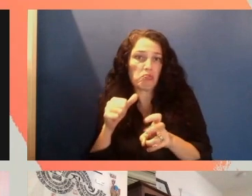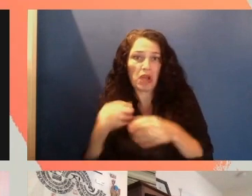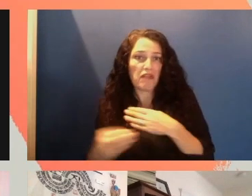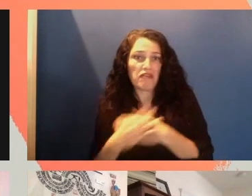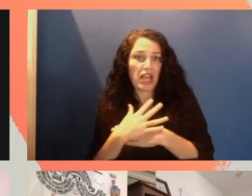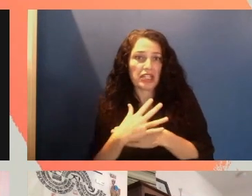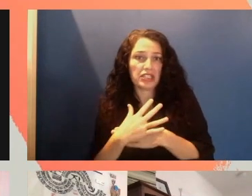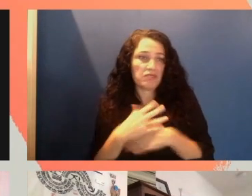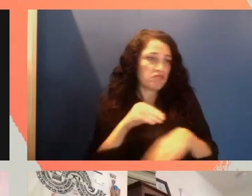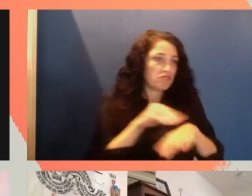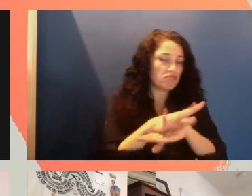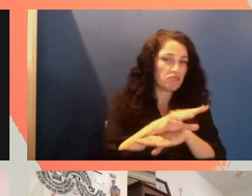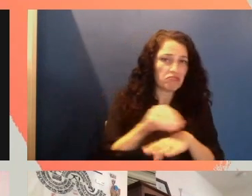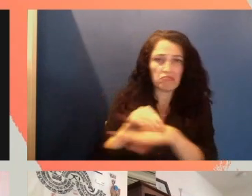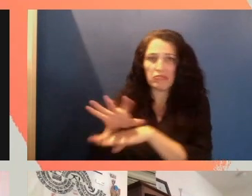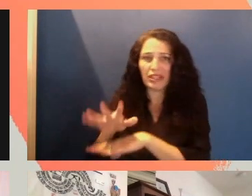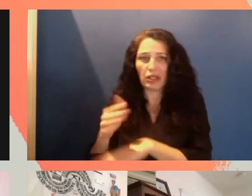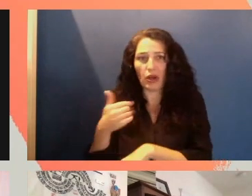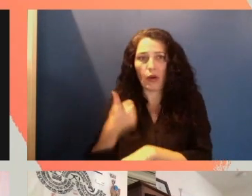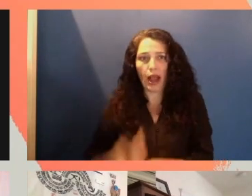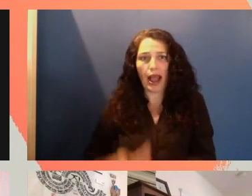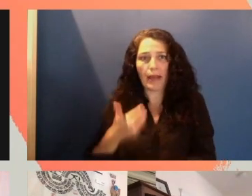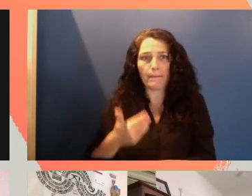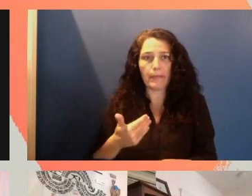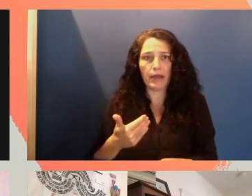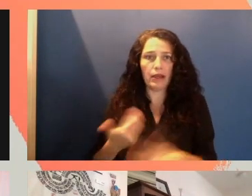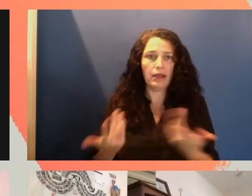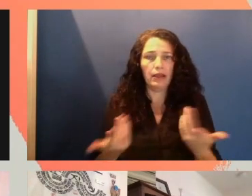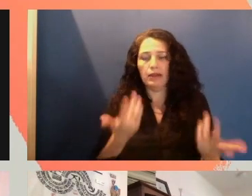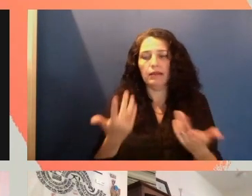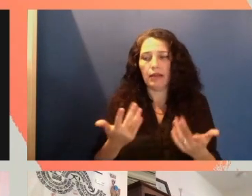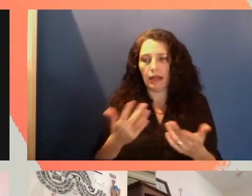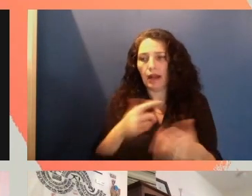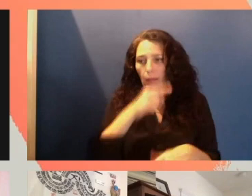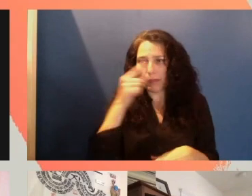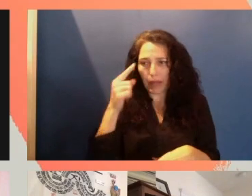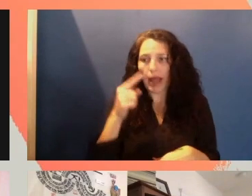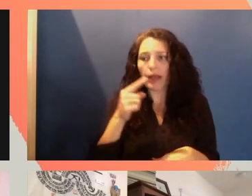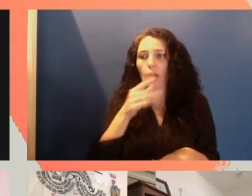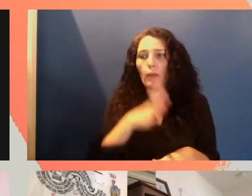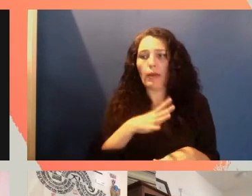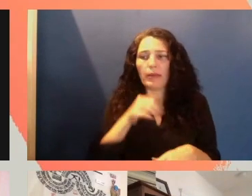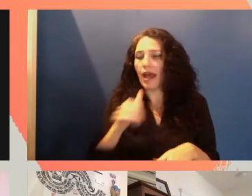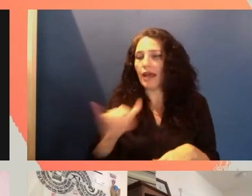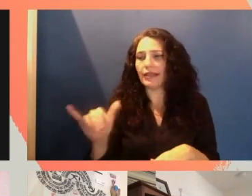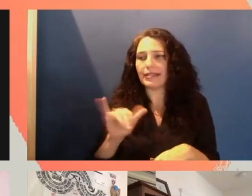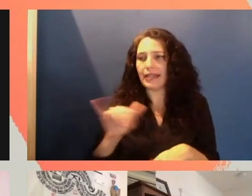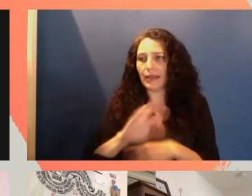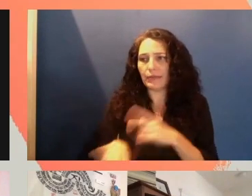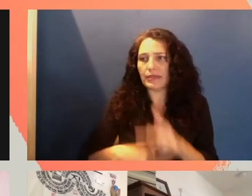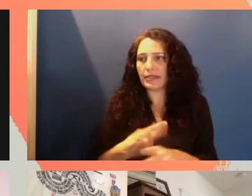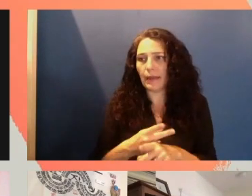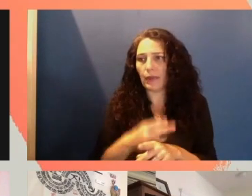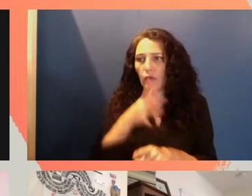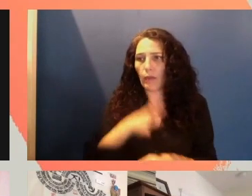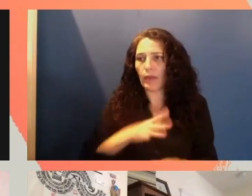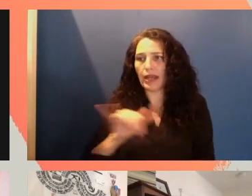I'm a black woman as Janae and Bella. And so, I really, I hope that we keep moving towards that